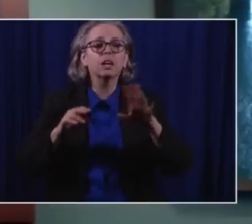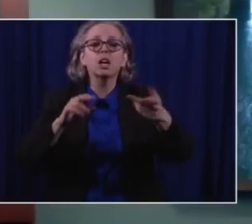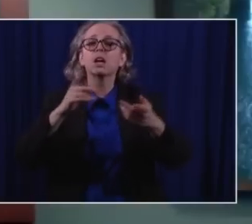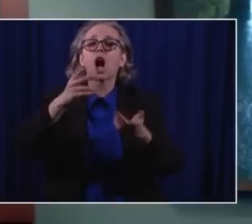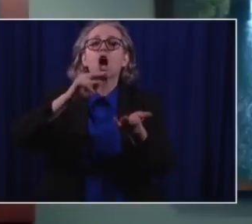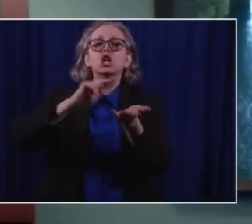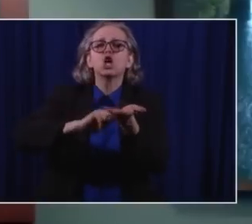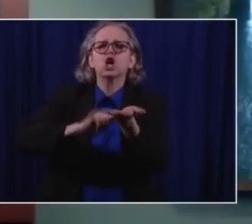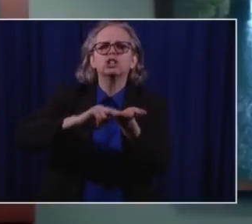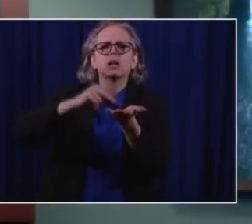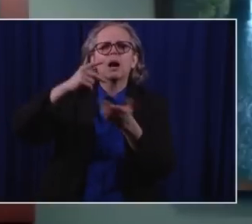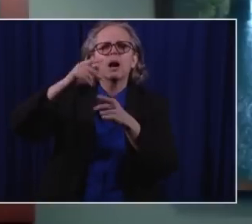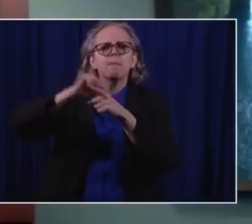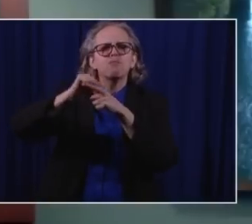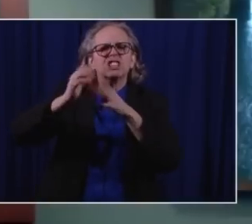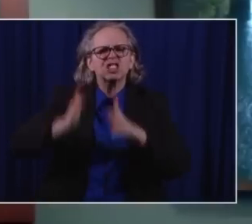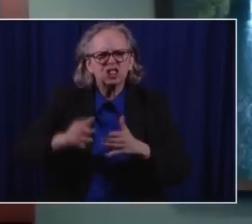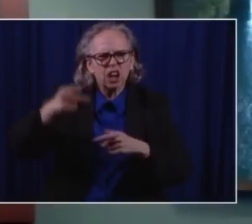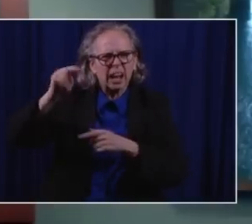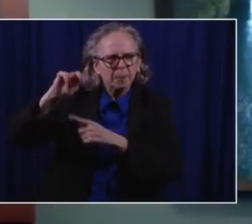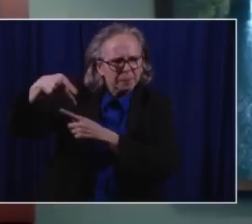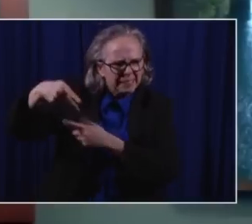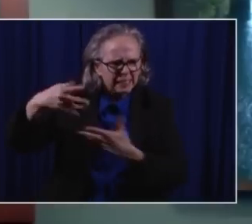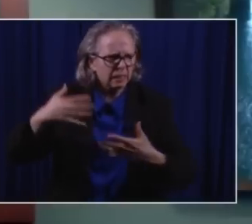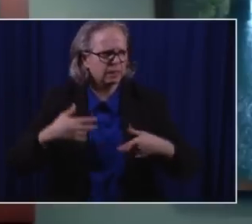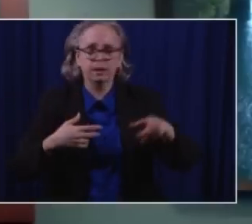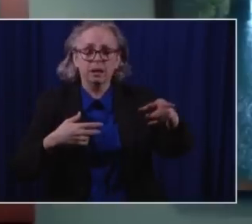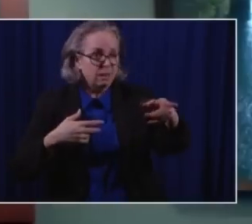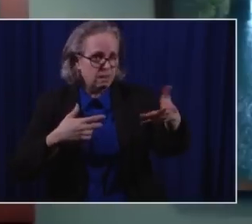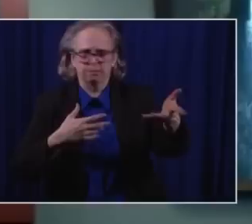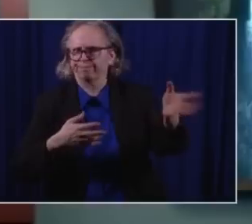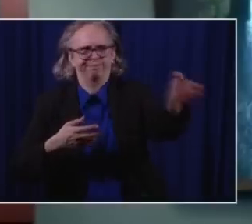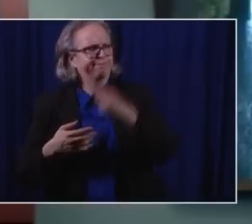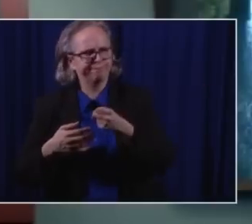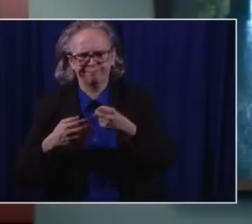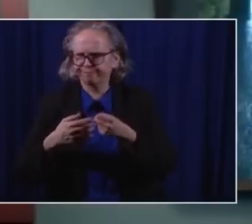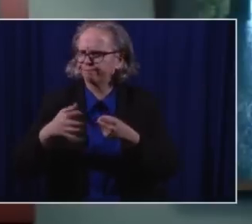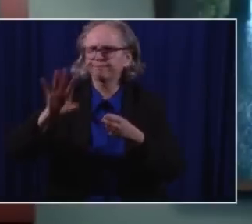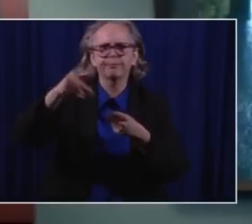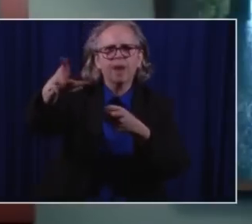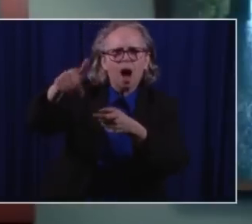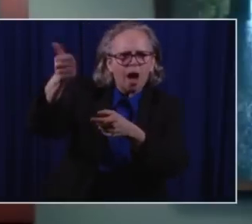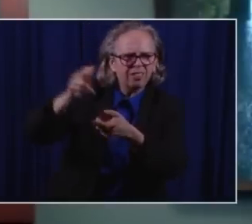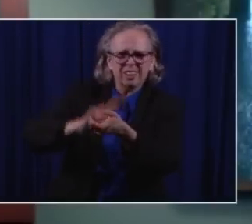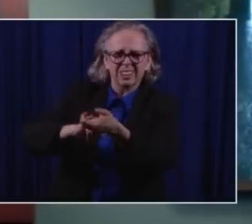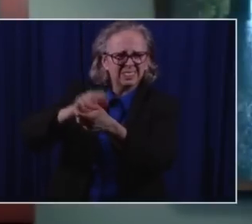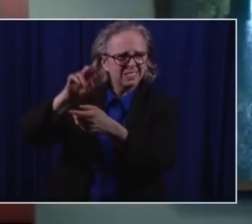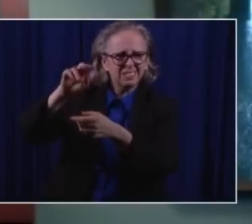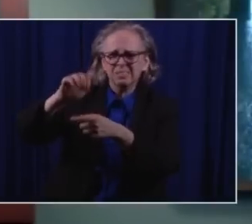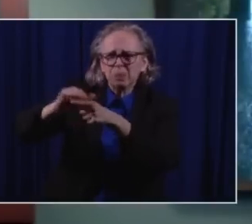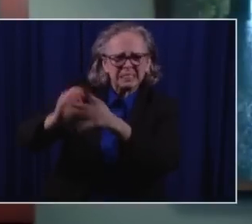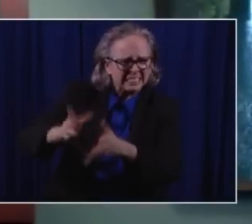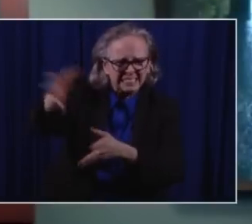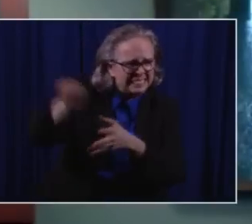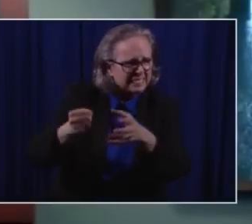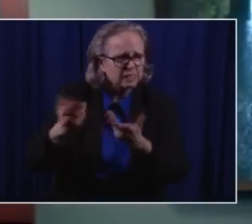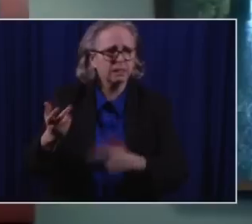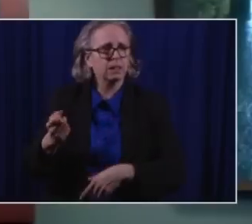And the little and he was just describing we actually in Miami started redeploying those nurse practitioners from the inventory settings in the acute side. Unfortunately we are